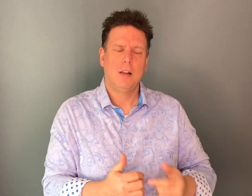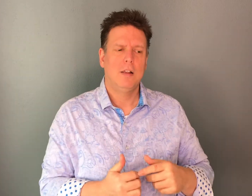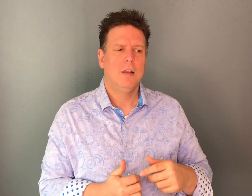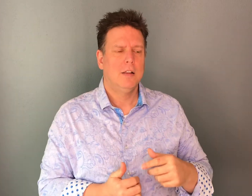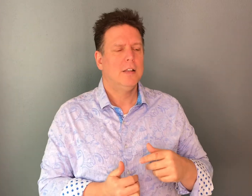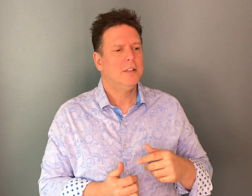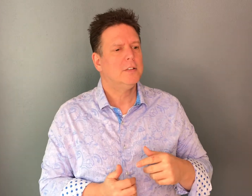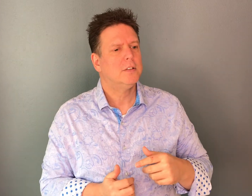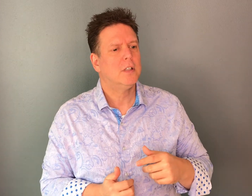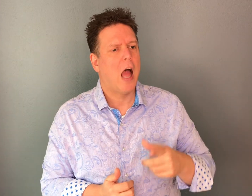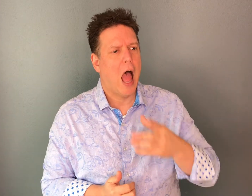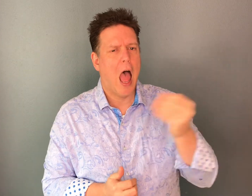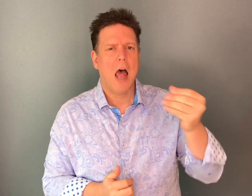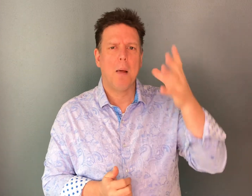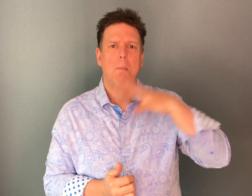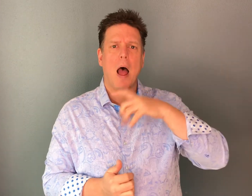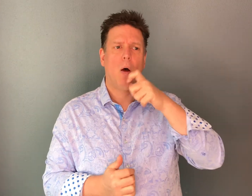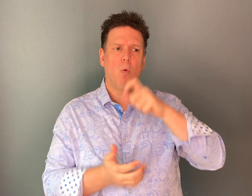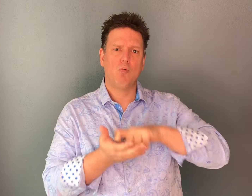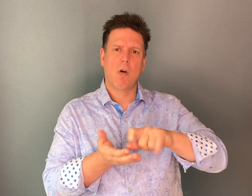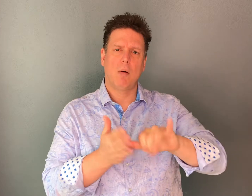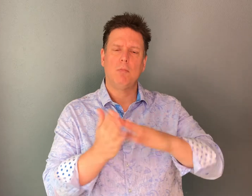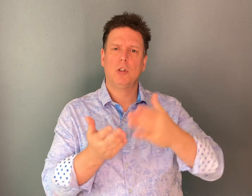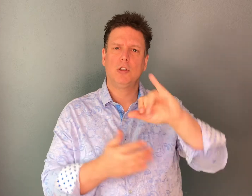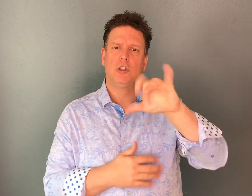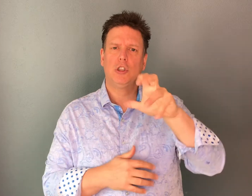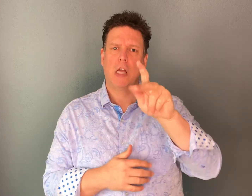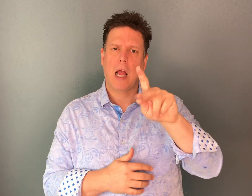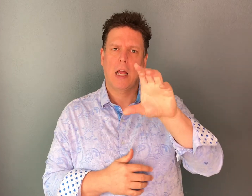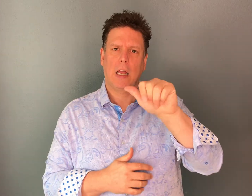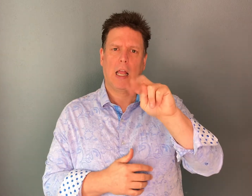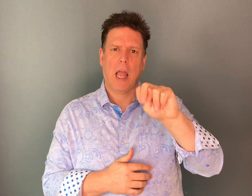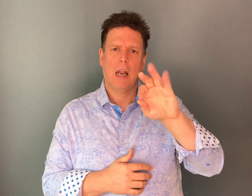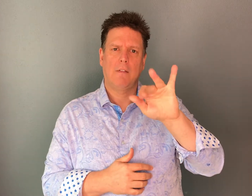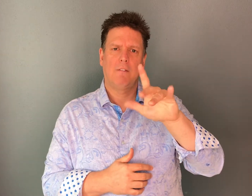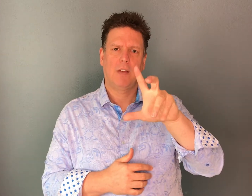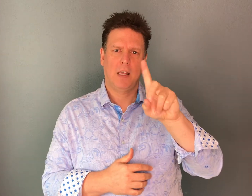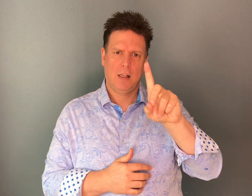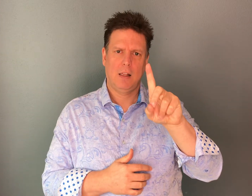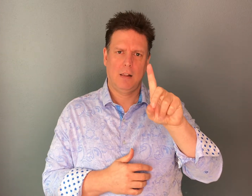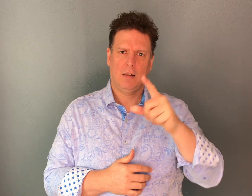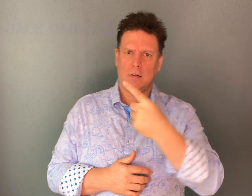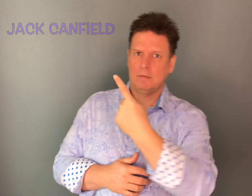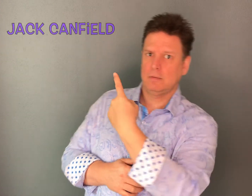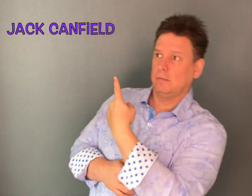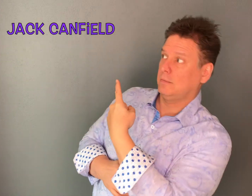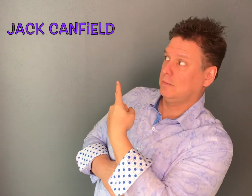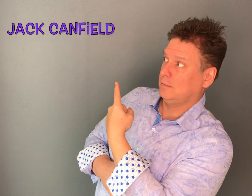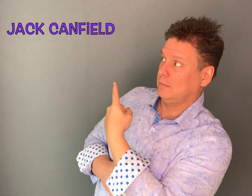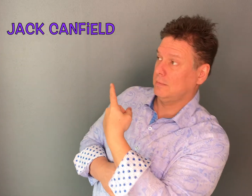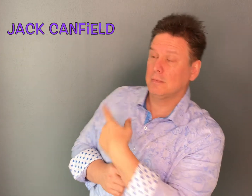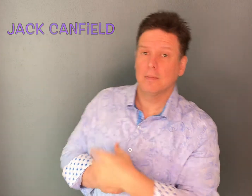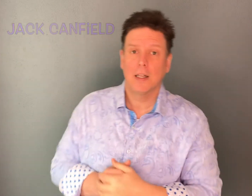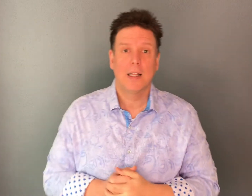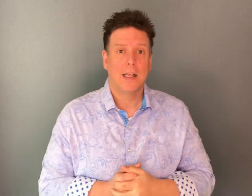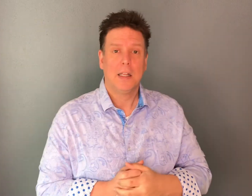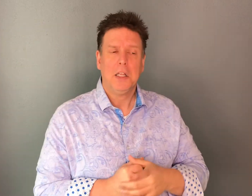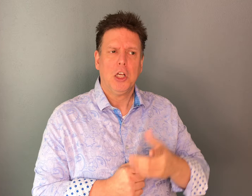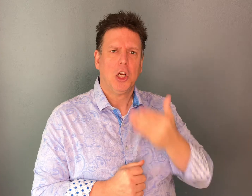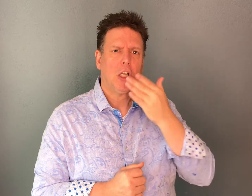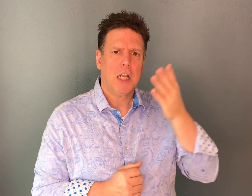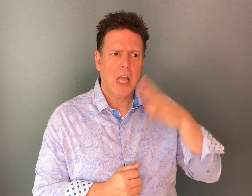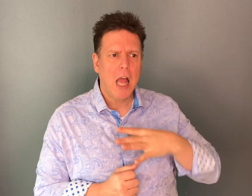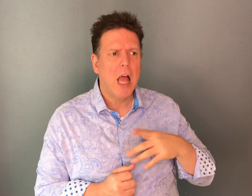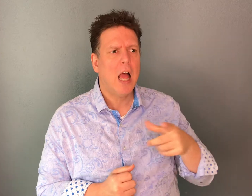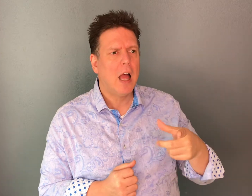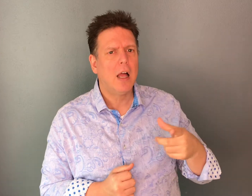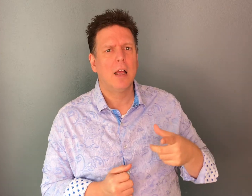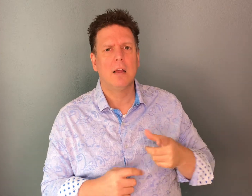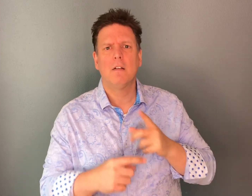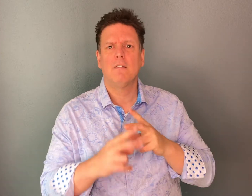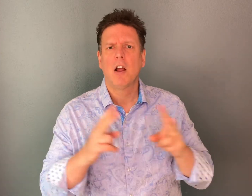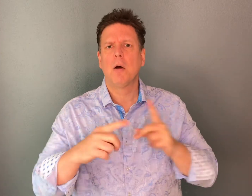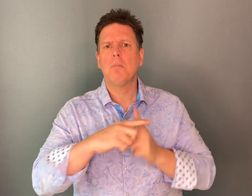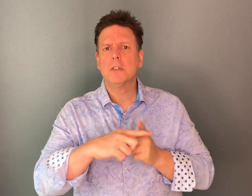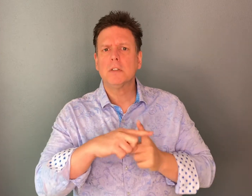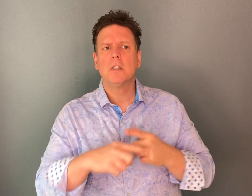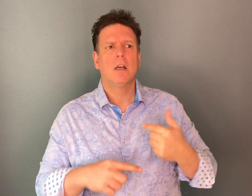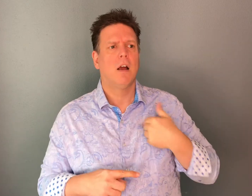progress and the man who wrote the book, Jack Canfield-- he's a very good